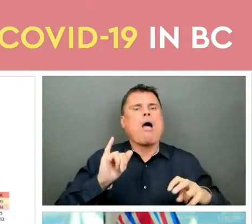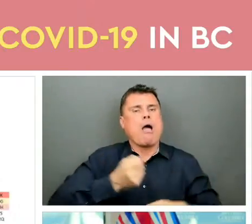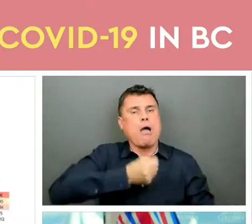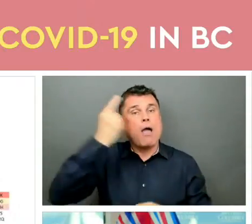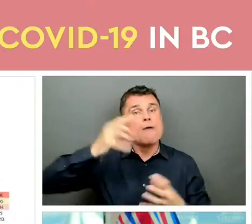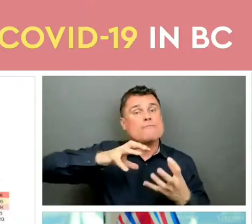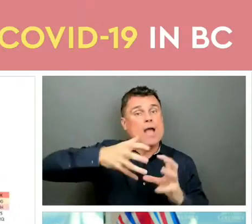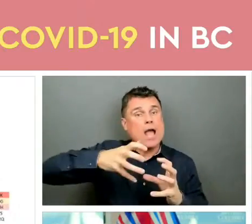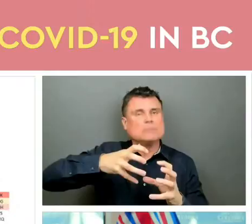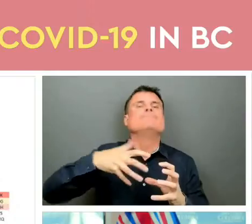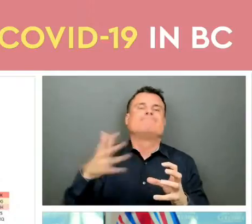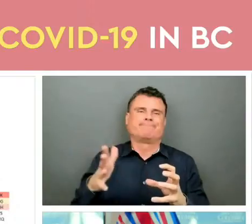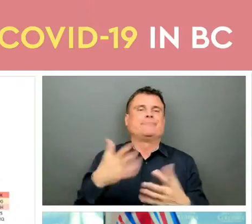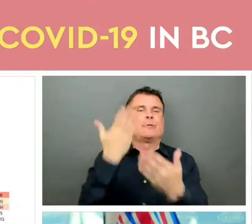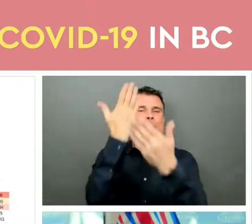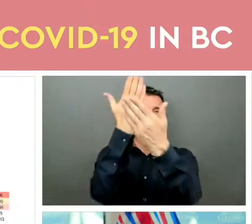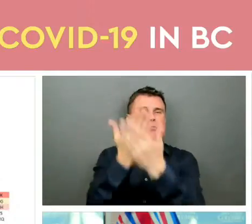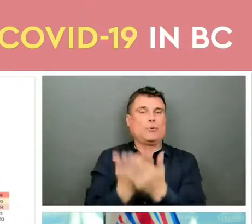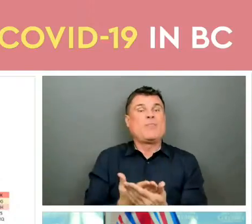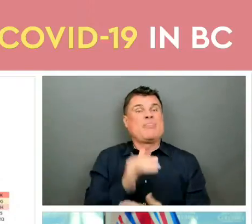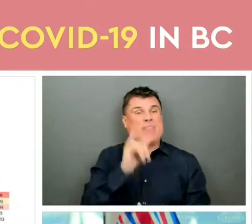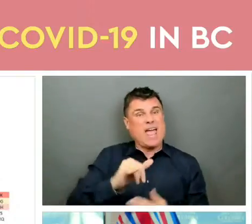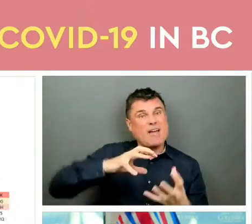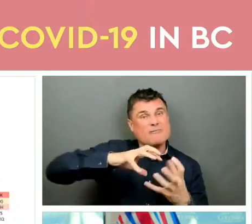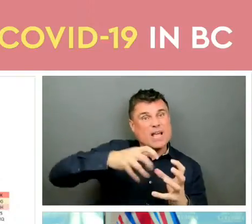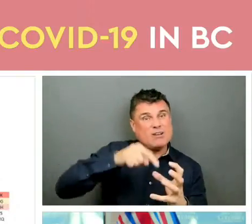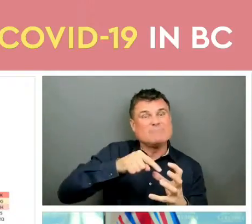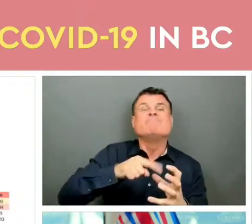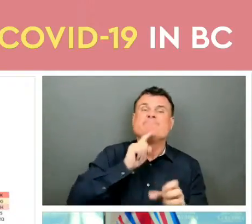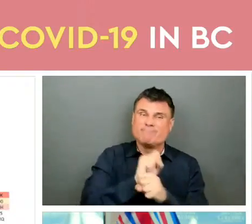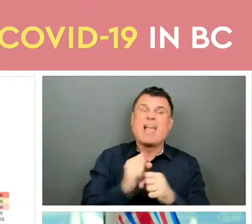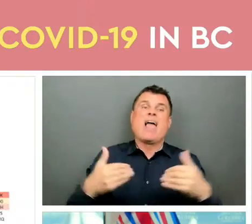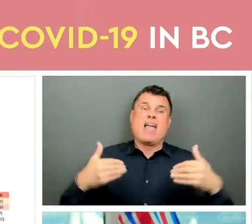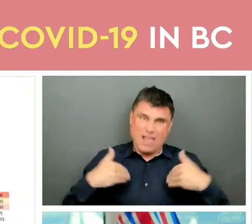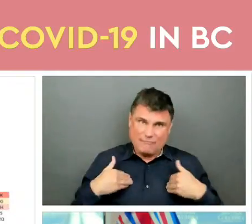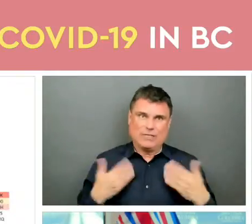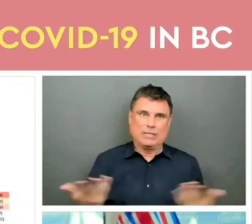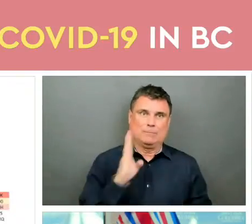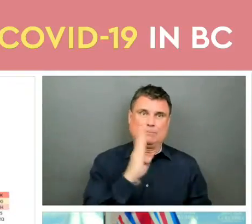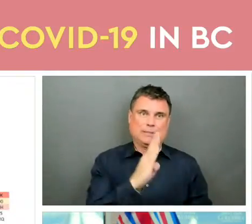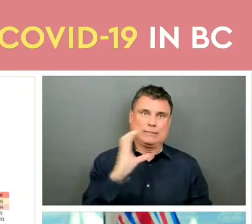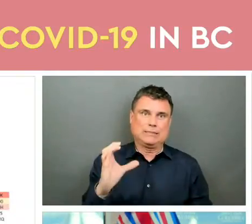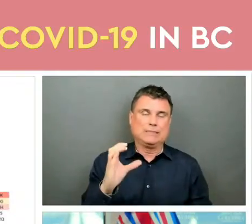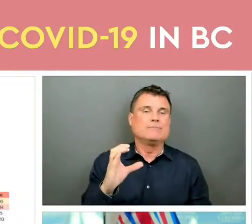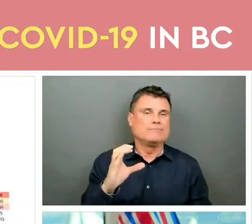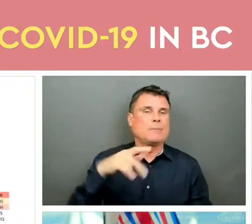seen that that strain as well is in a number of chains of transmission around the